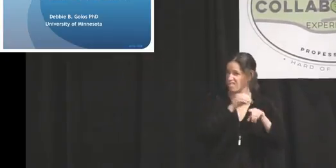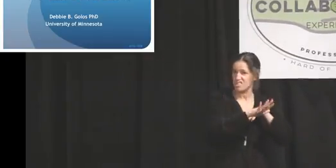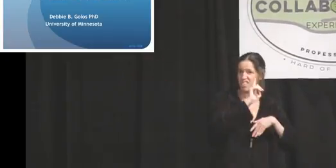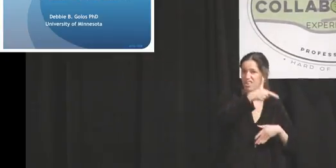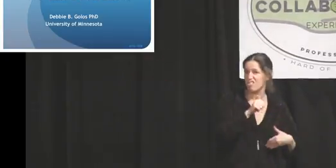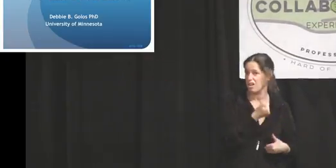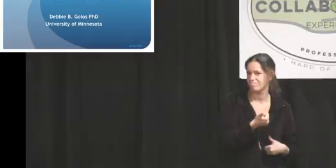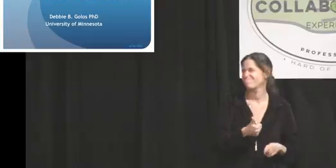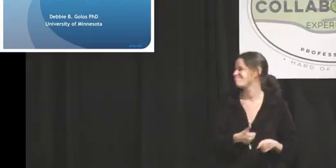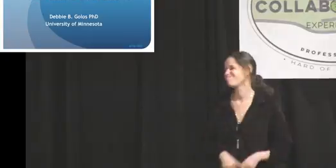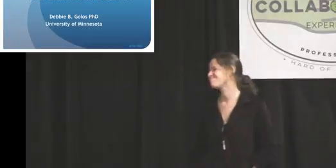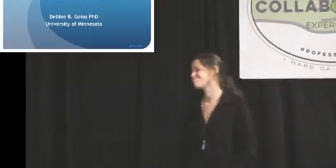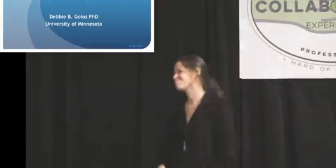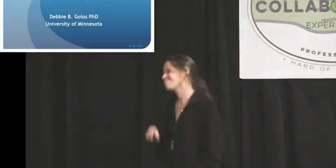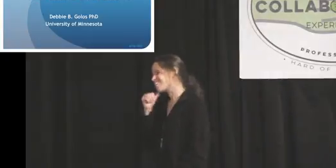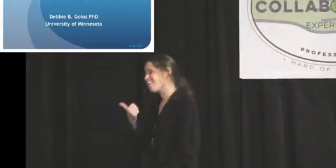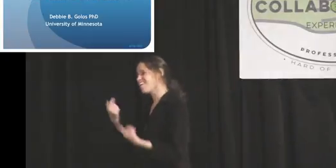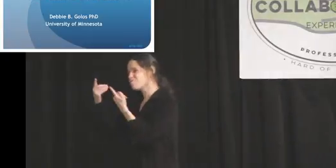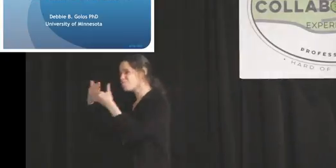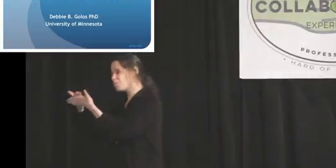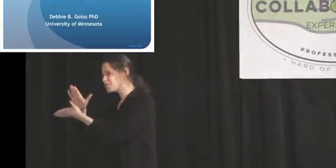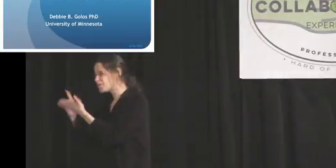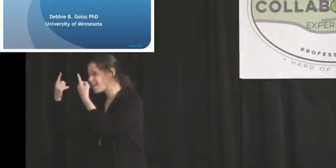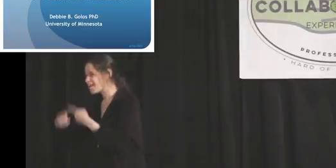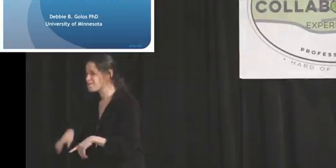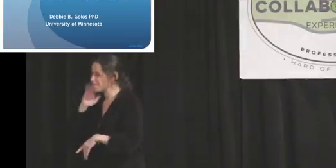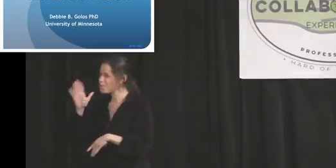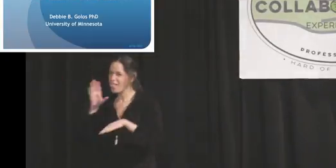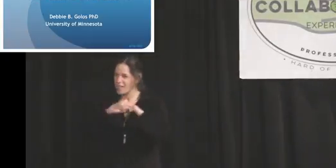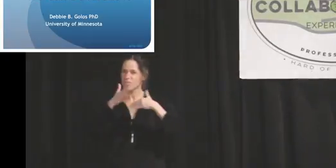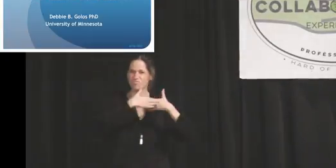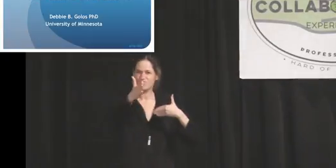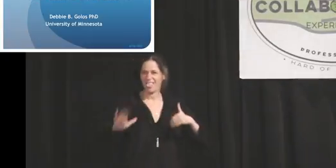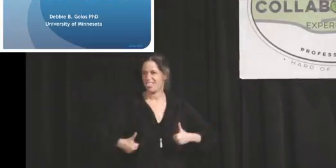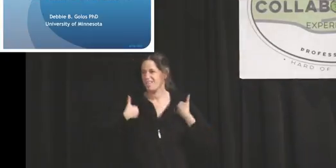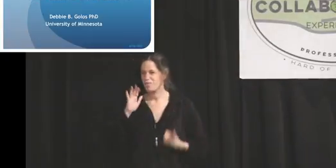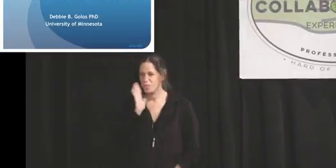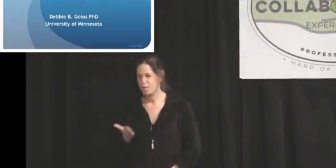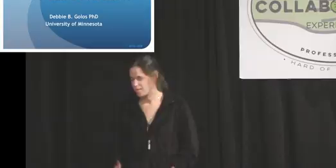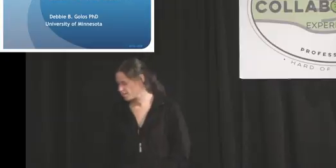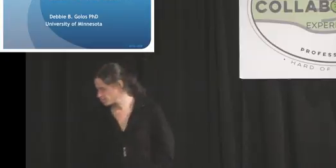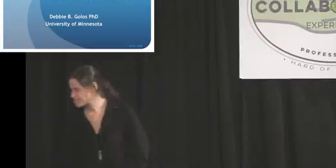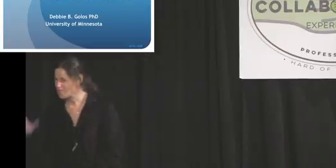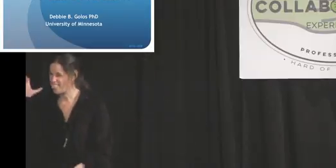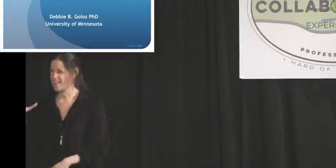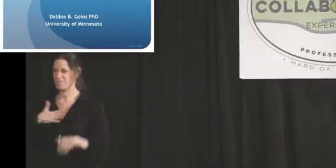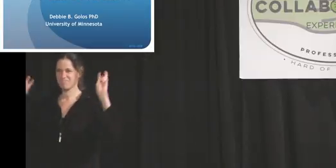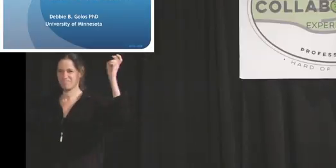it's not like it stays there in the preschool. It comes with them. So whatever happens in preschool,